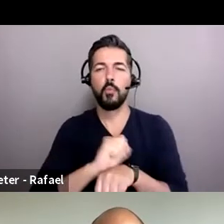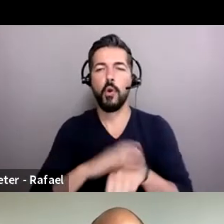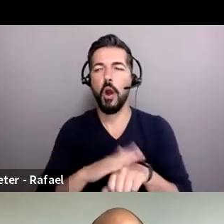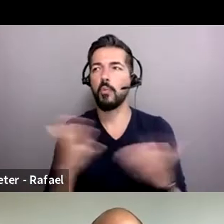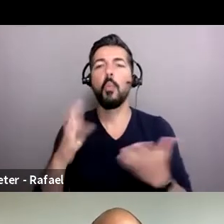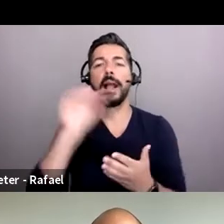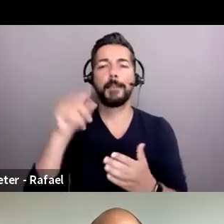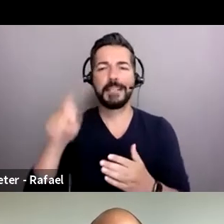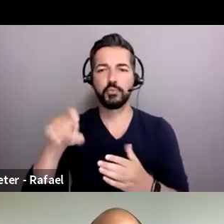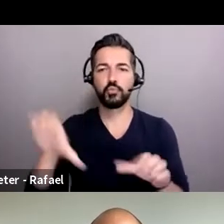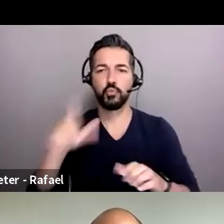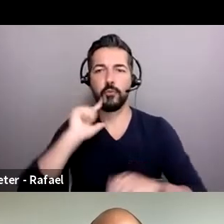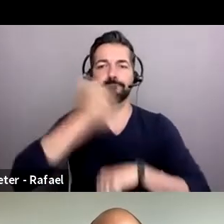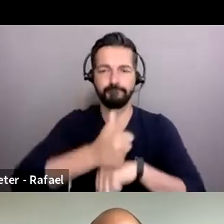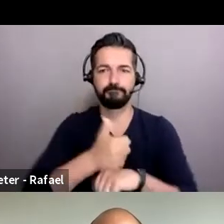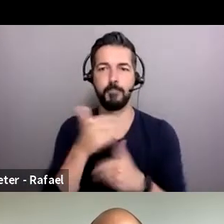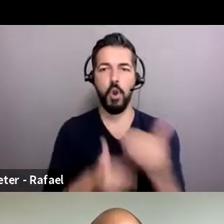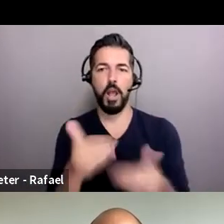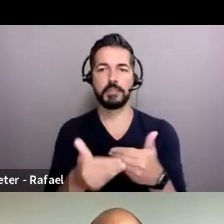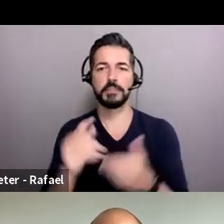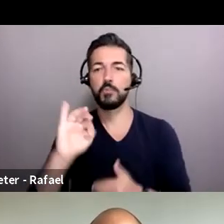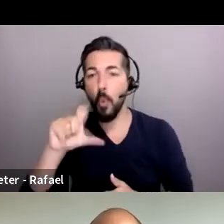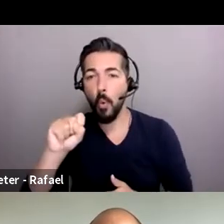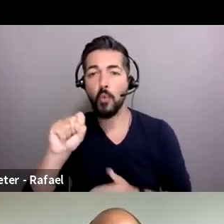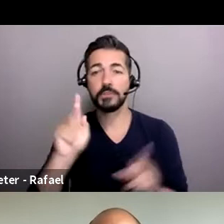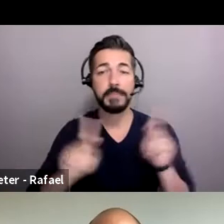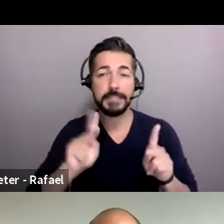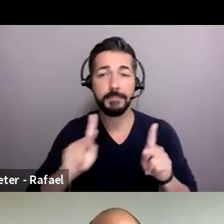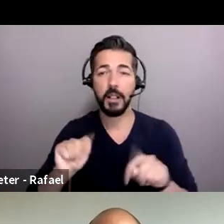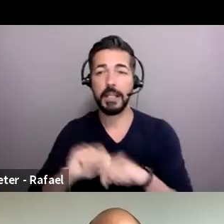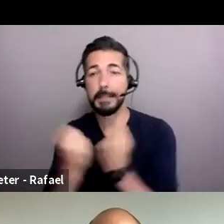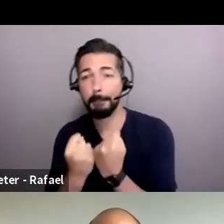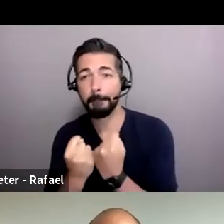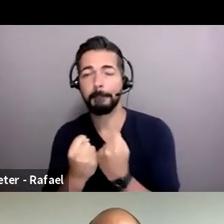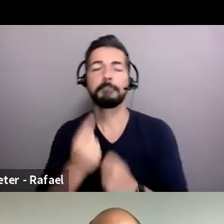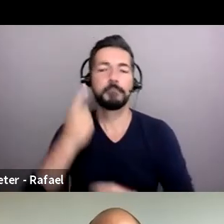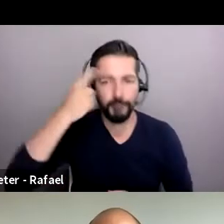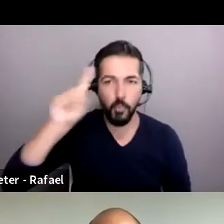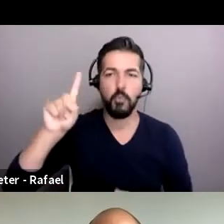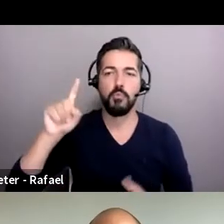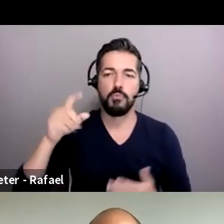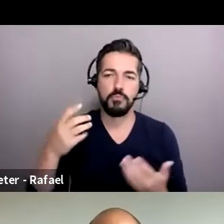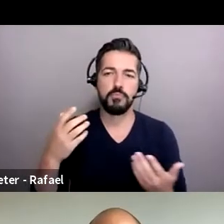set up processes, tools, people, teams in order to get an